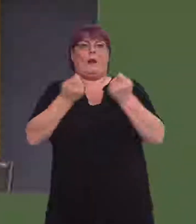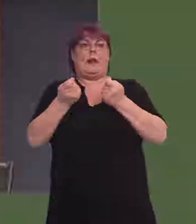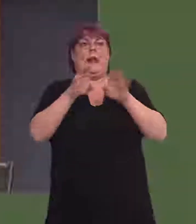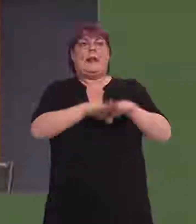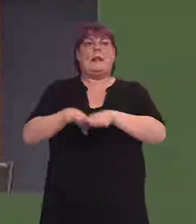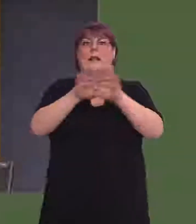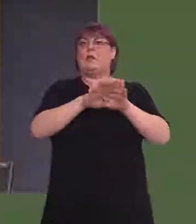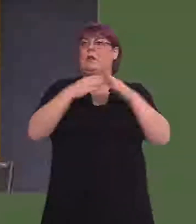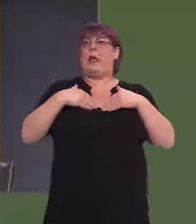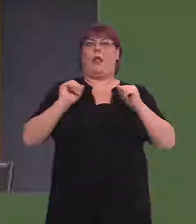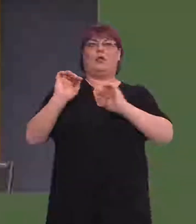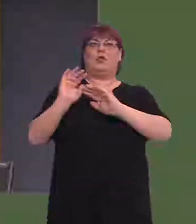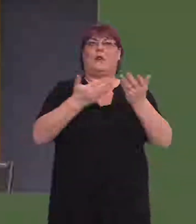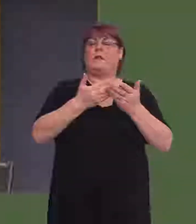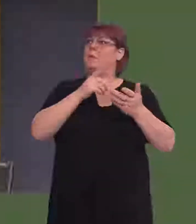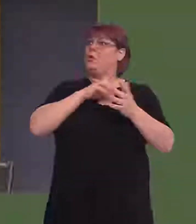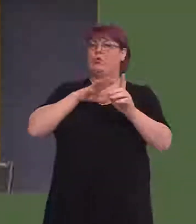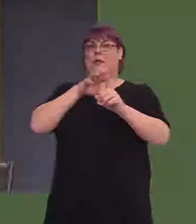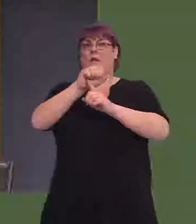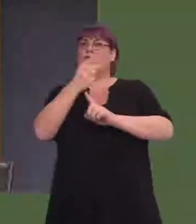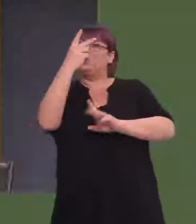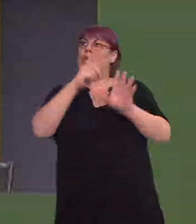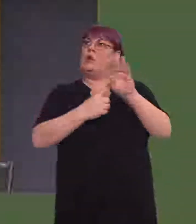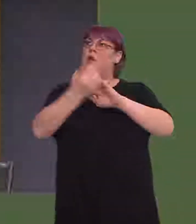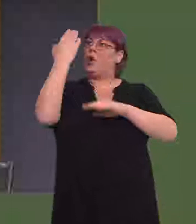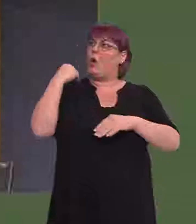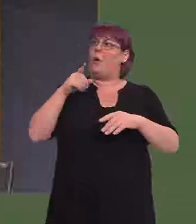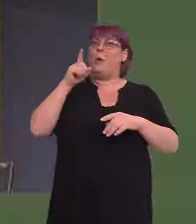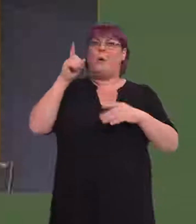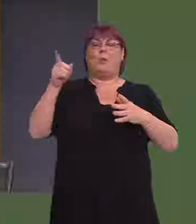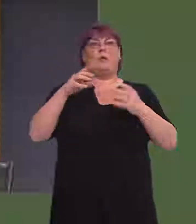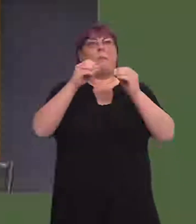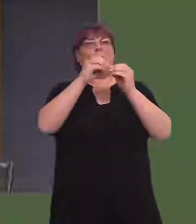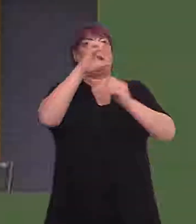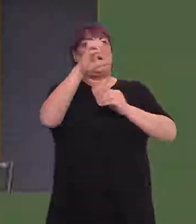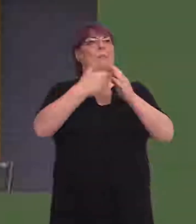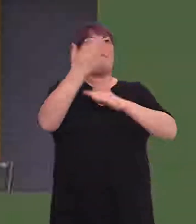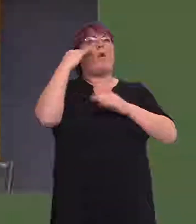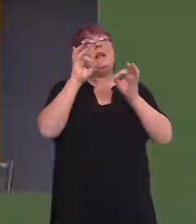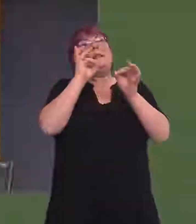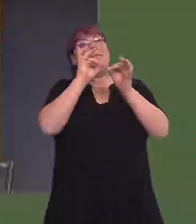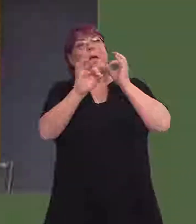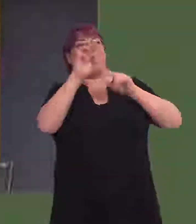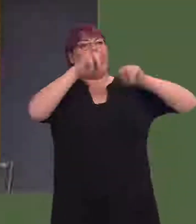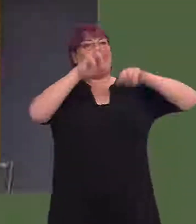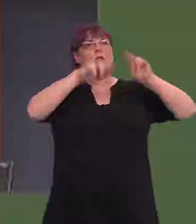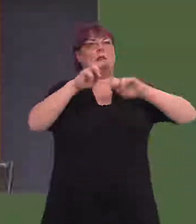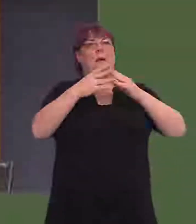after taking direct control, your Government seemingly now has taken Betsi Cadwaladr from special measures into something that looks a bit like extra-special measures?